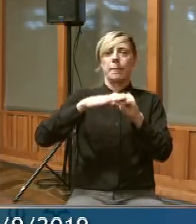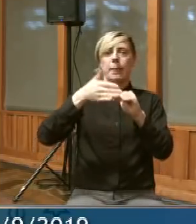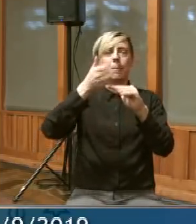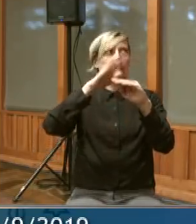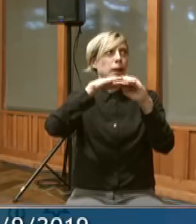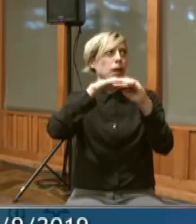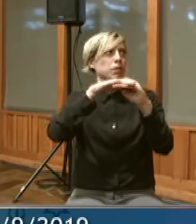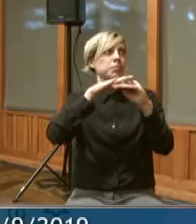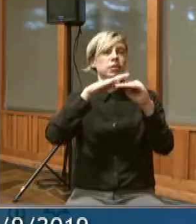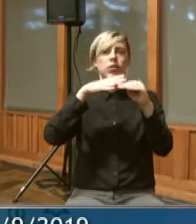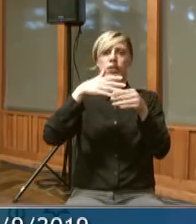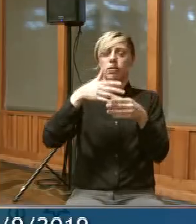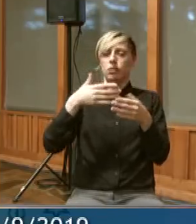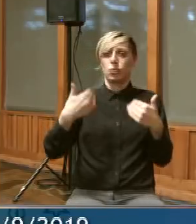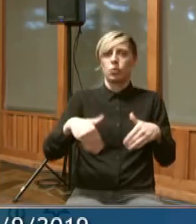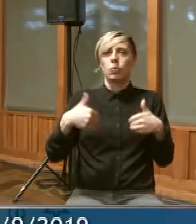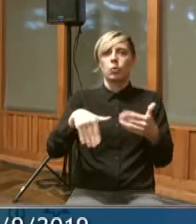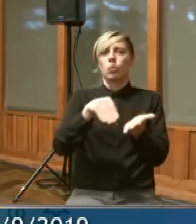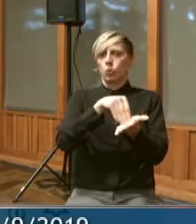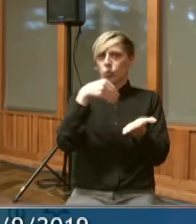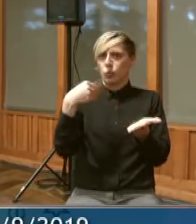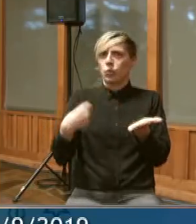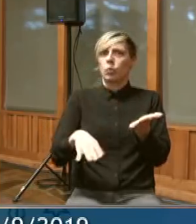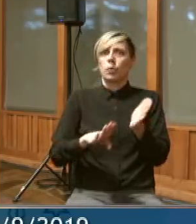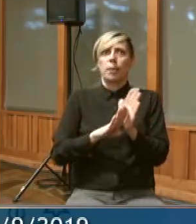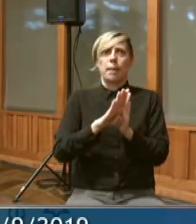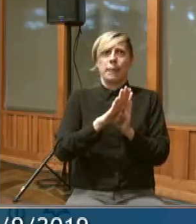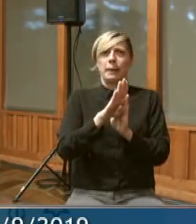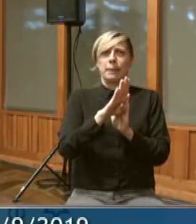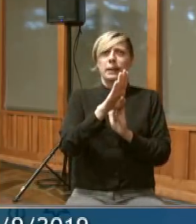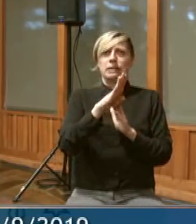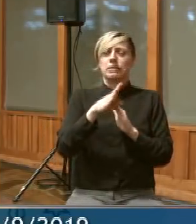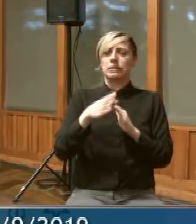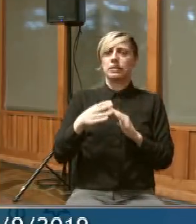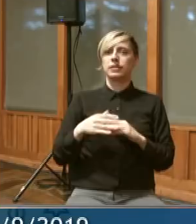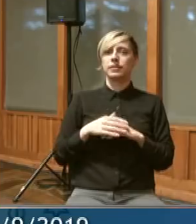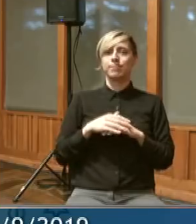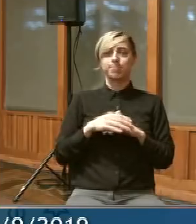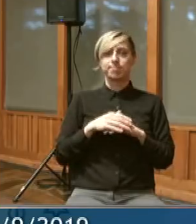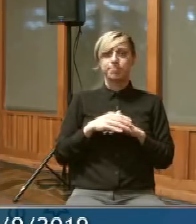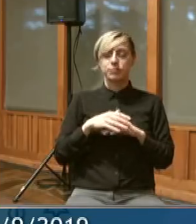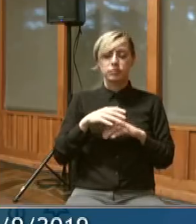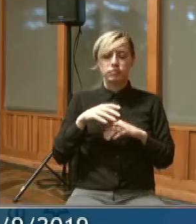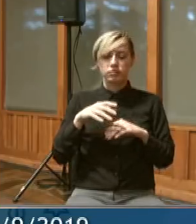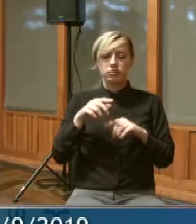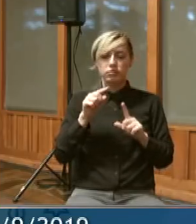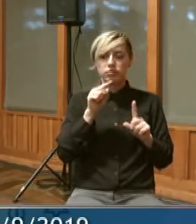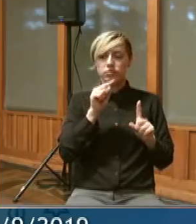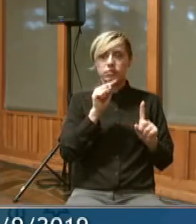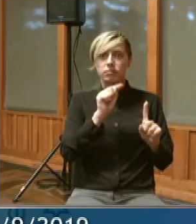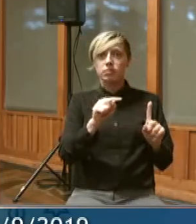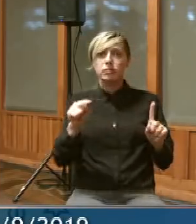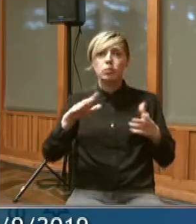GROWING. THE COST OF LIVING TO LIVE IN PORTLAND KEEPS INCREASE.